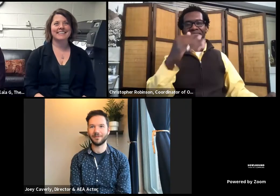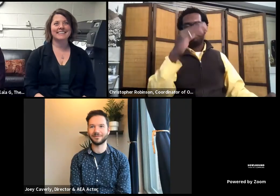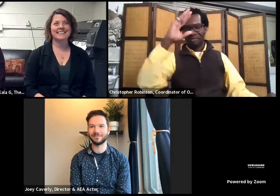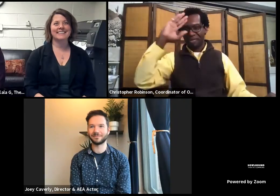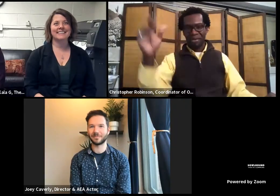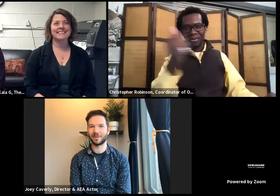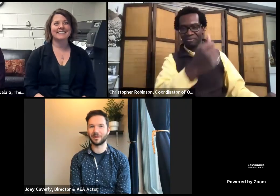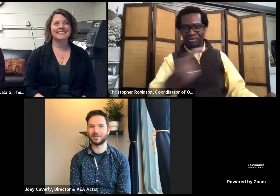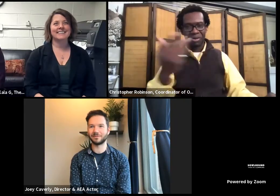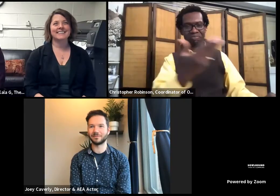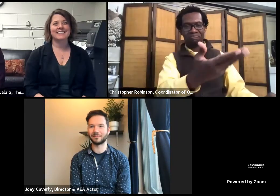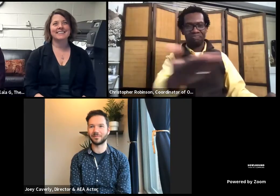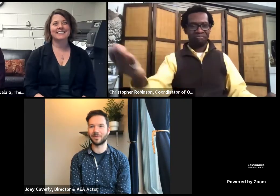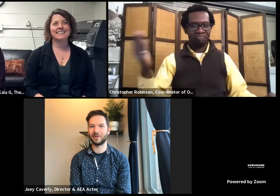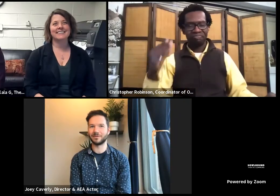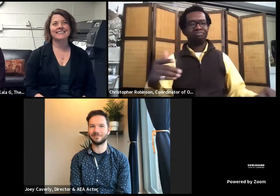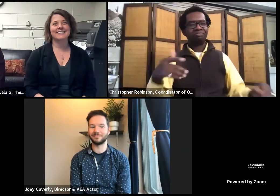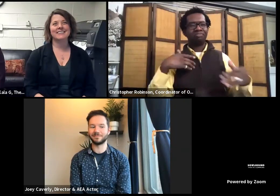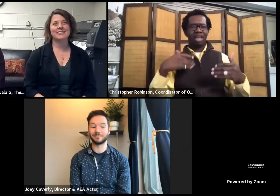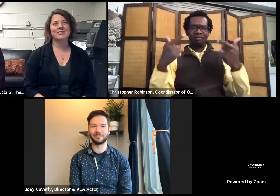Hello, hello, everyone.